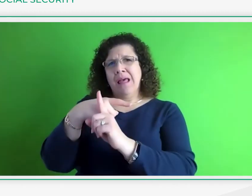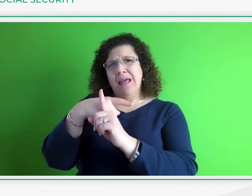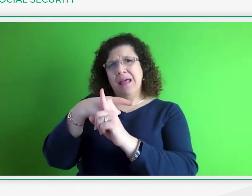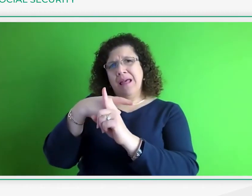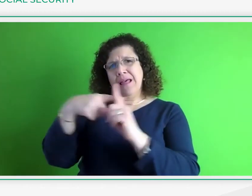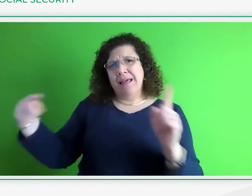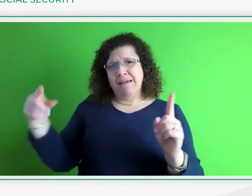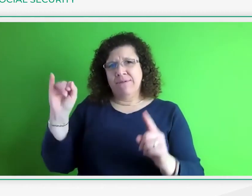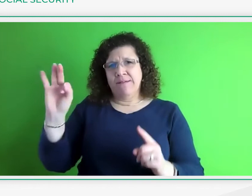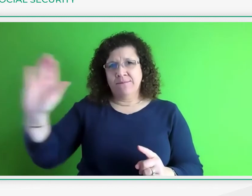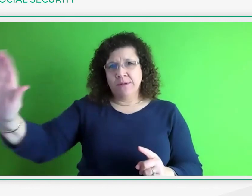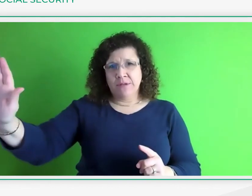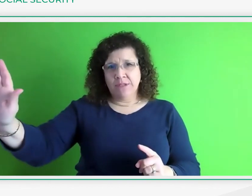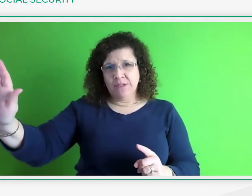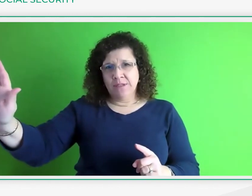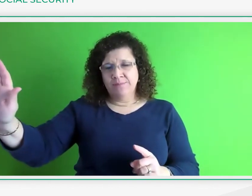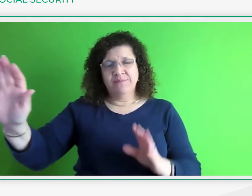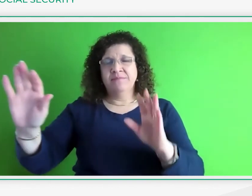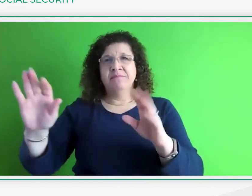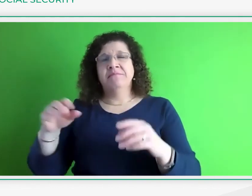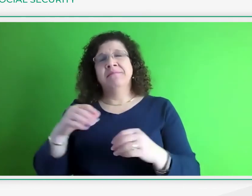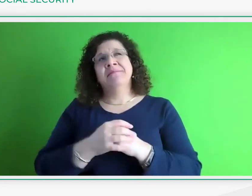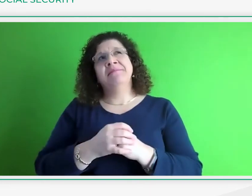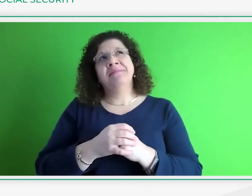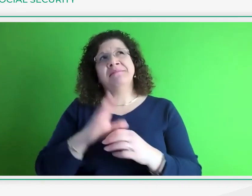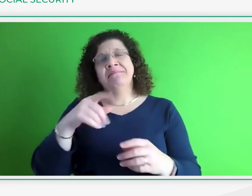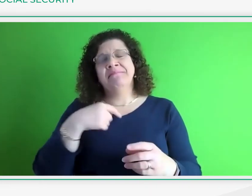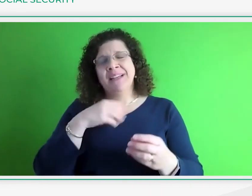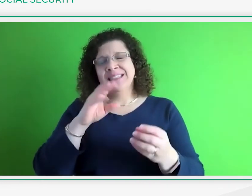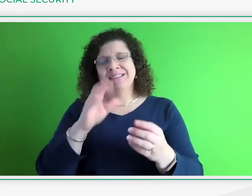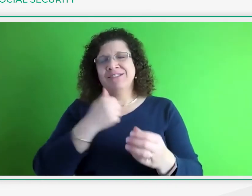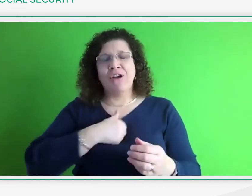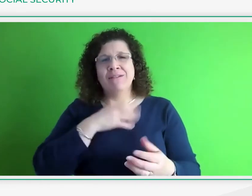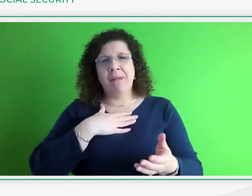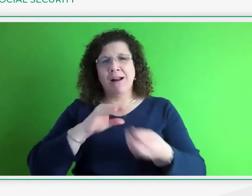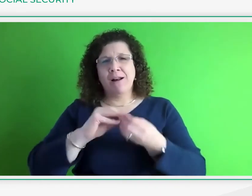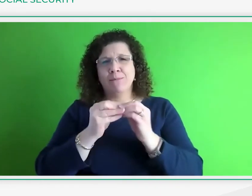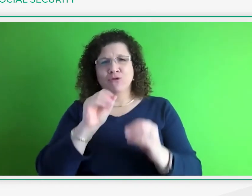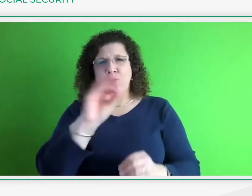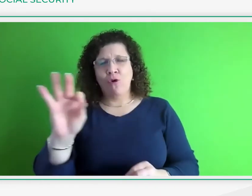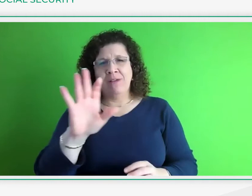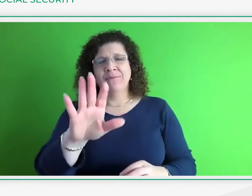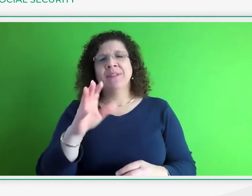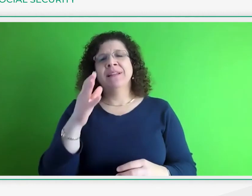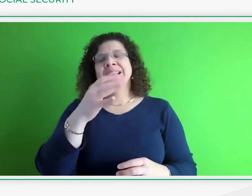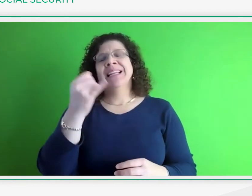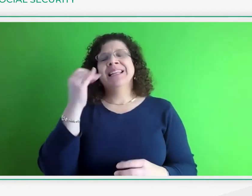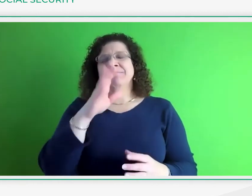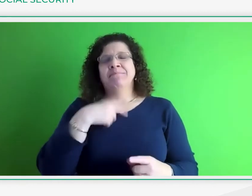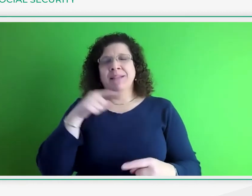Then, half of my spouse's benefit – hold on. No, sorry, I apologize. My numbers are off.